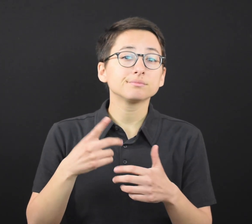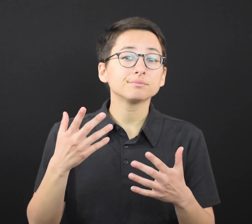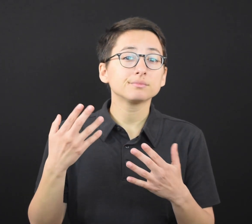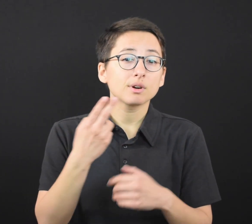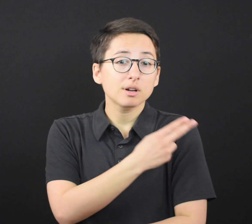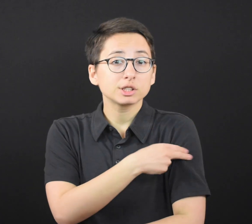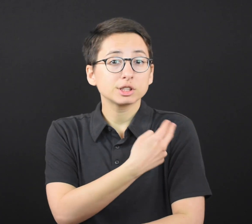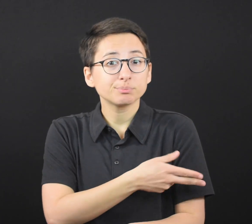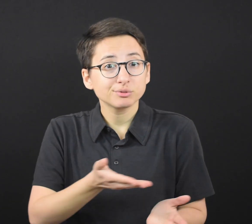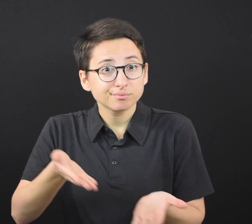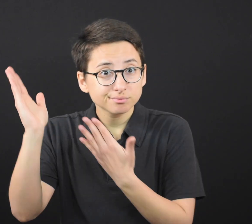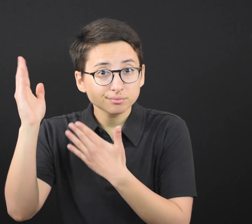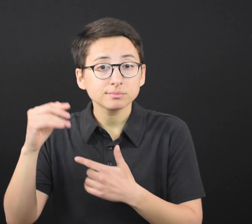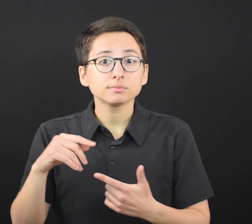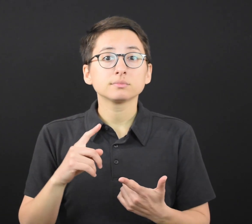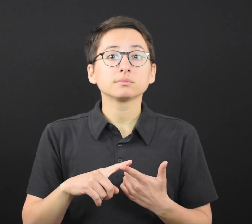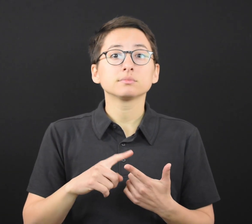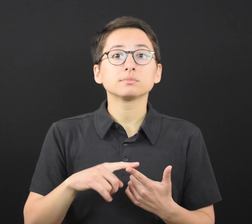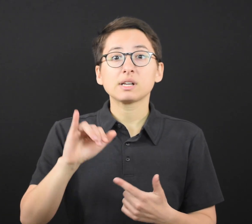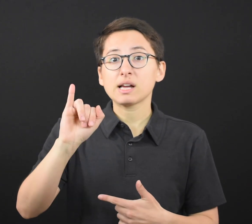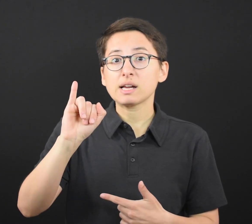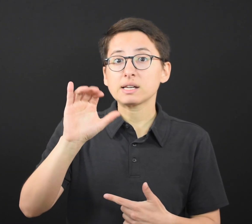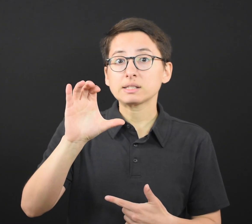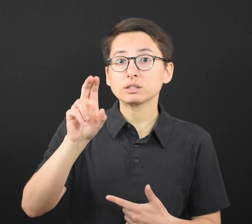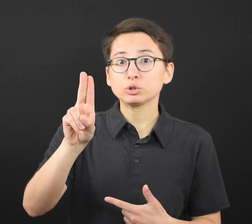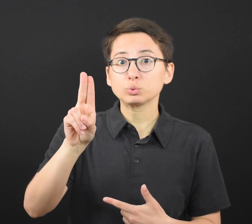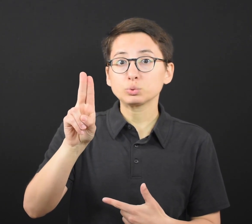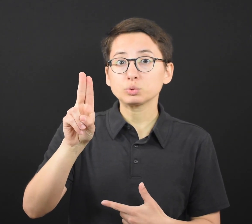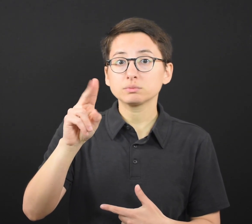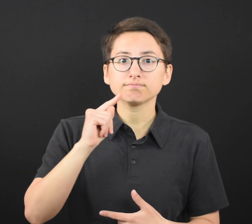● Hospitalization ● Intensive care